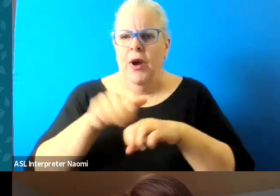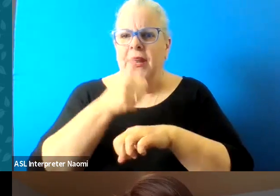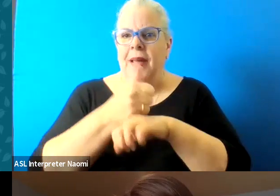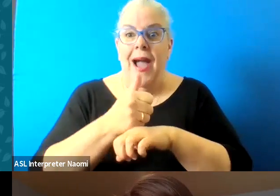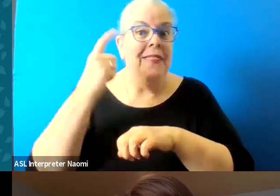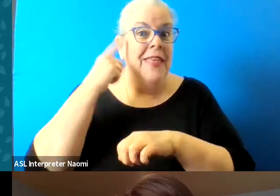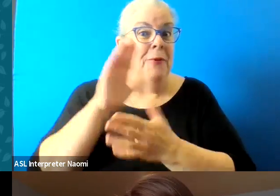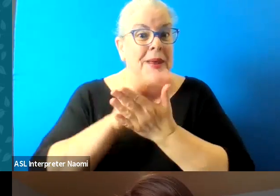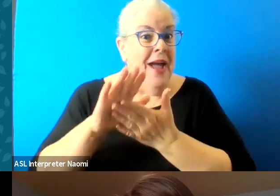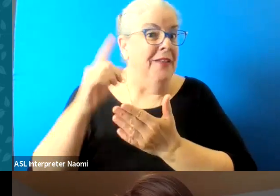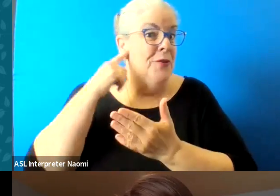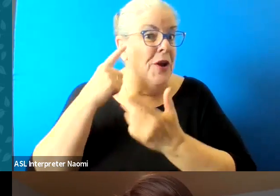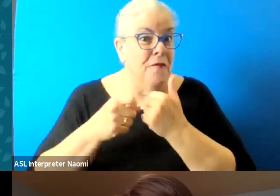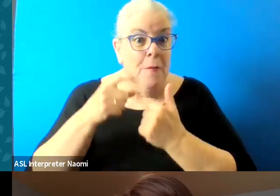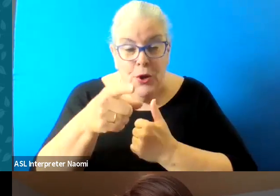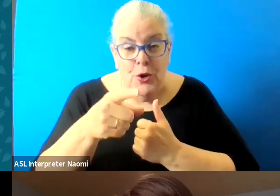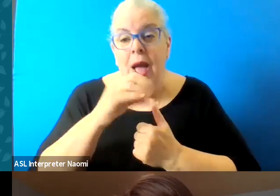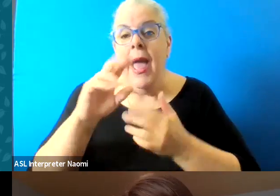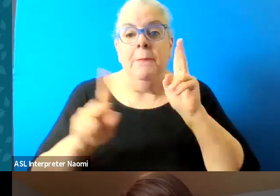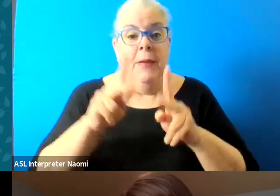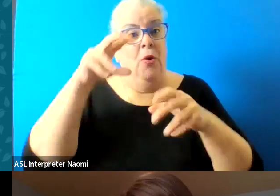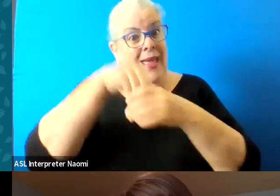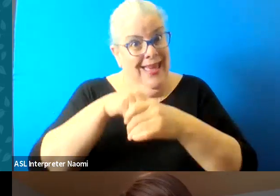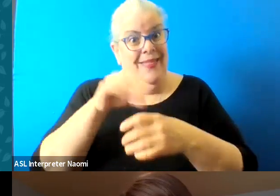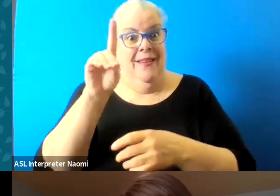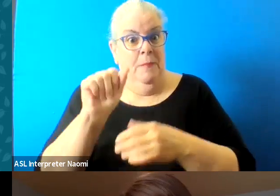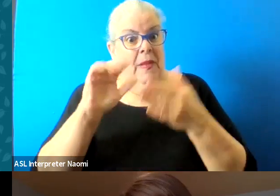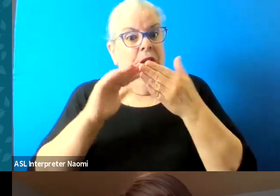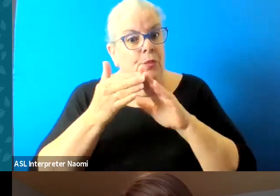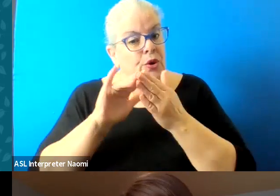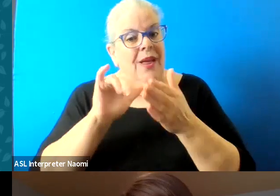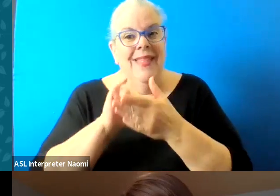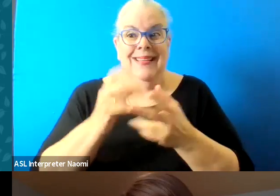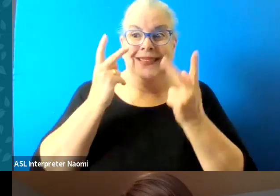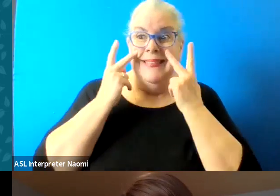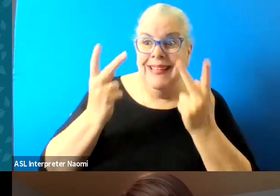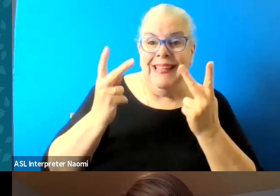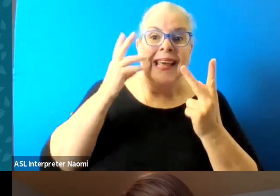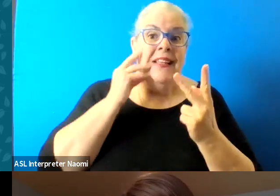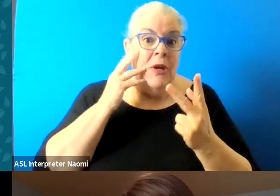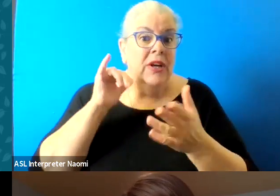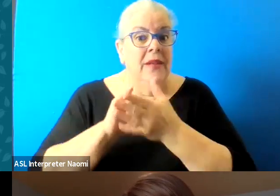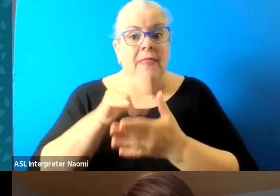from you and people in the community who, you know, see that there may be problems. But, you know,